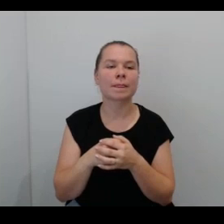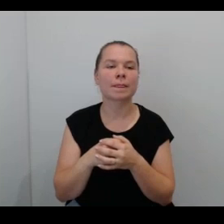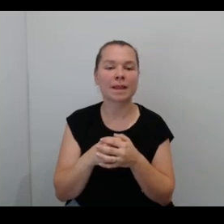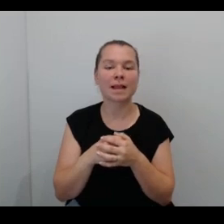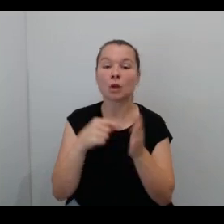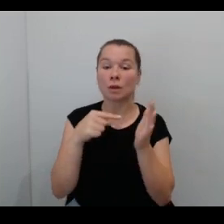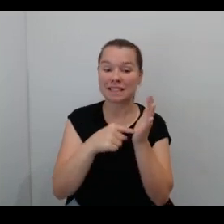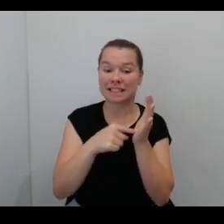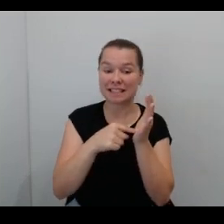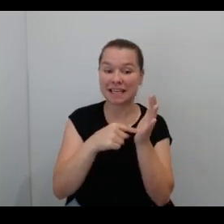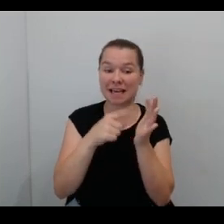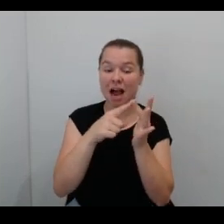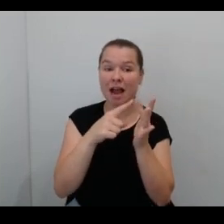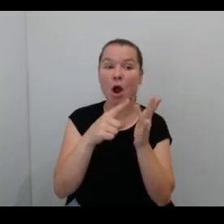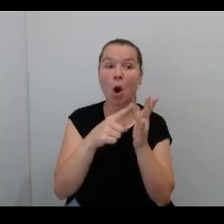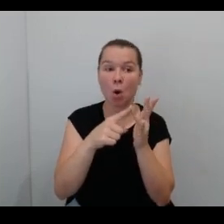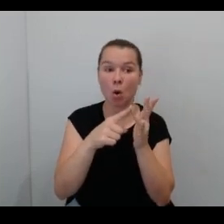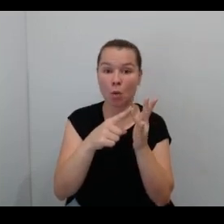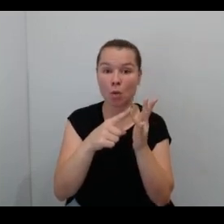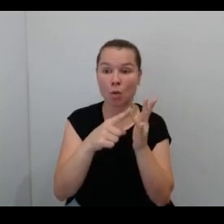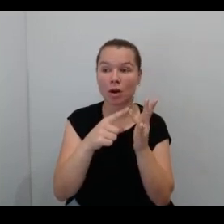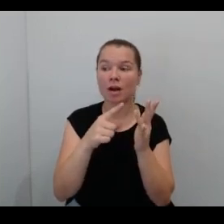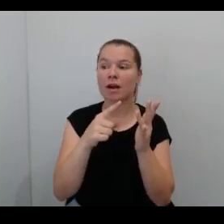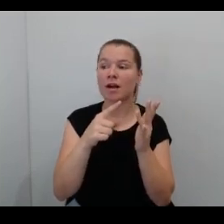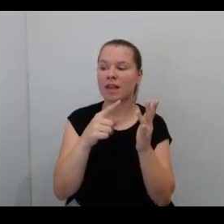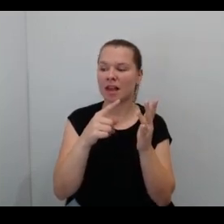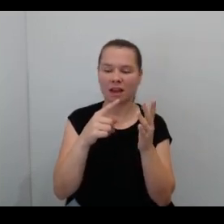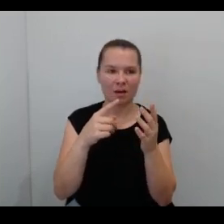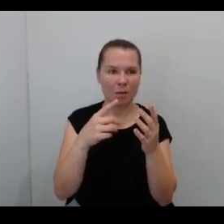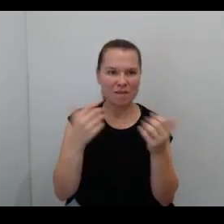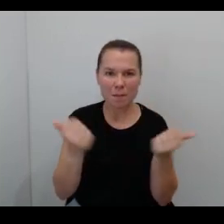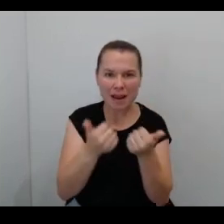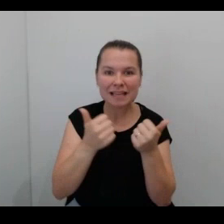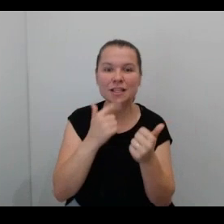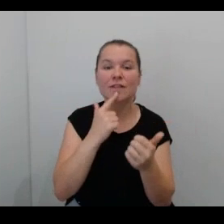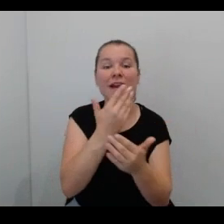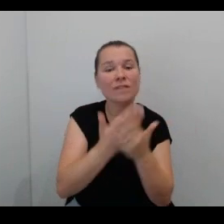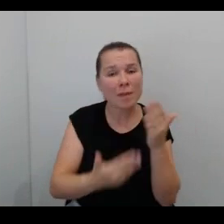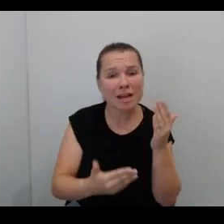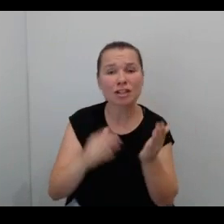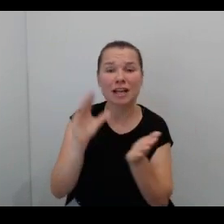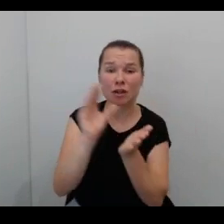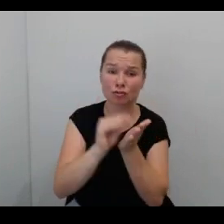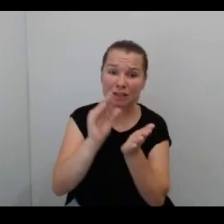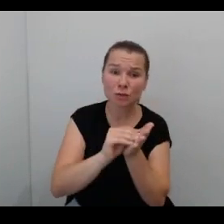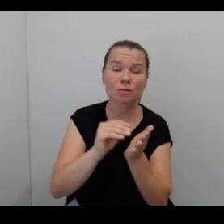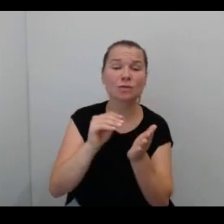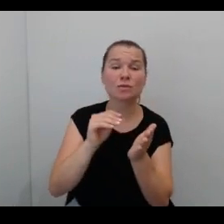I think...we've got all of the information at the end of the slides.